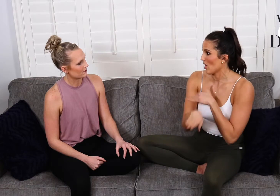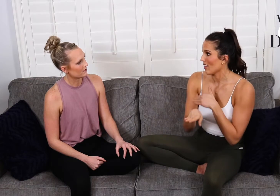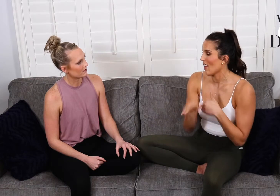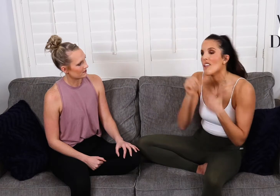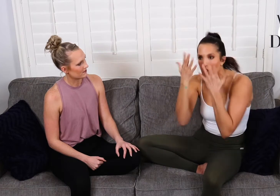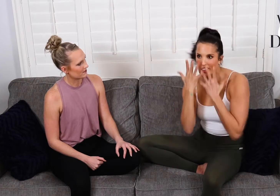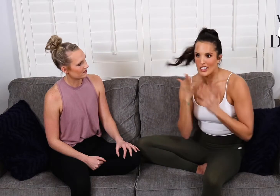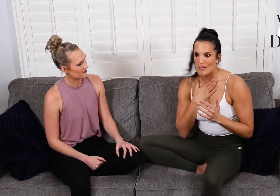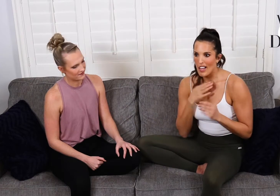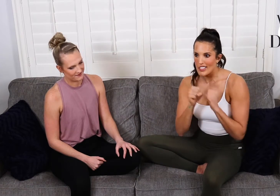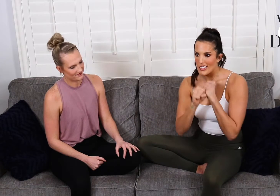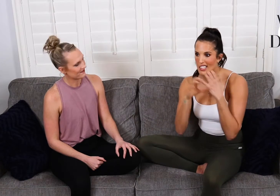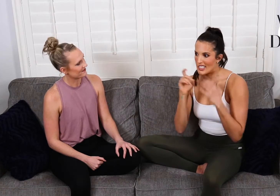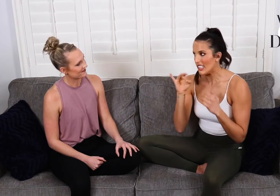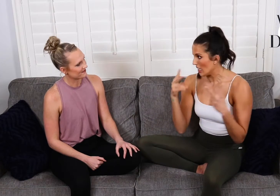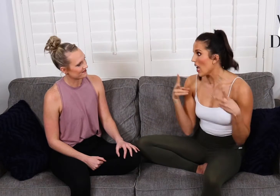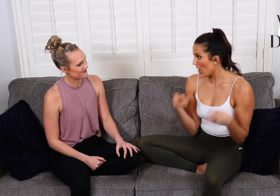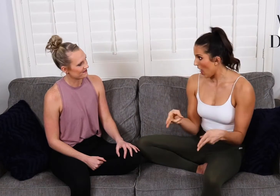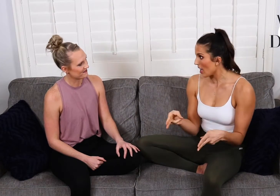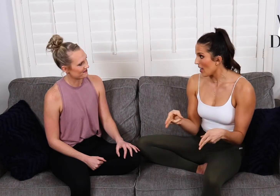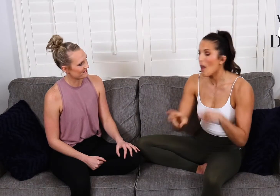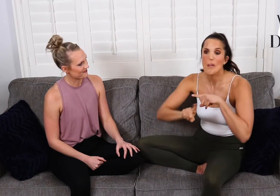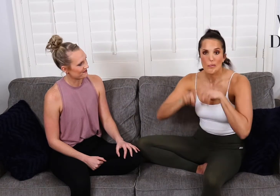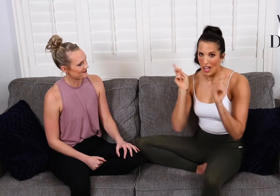Birth and unfortunately my scene did get cut, but